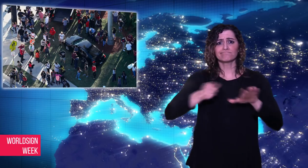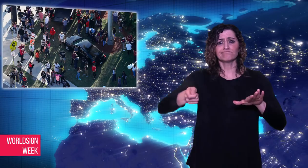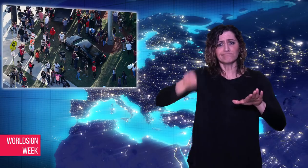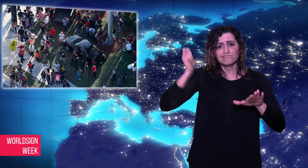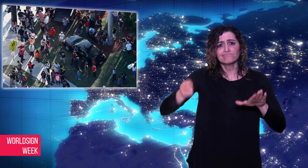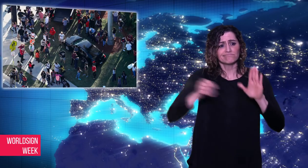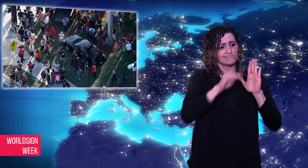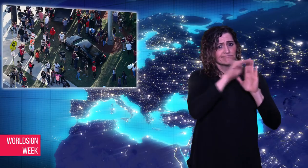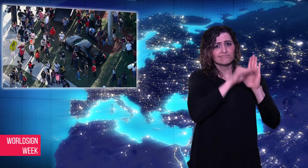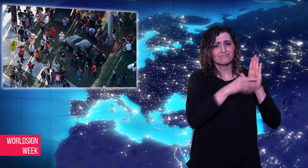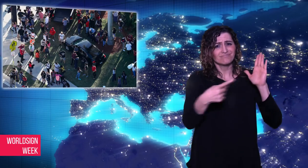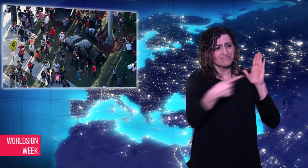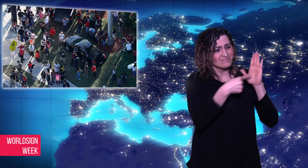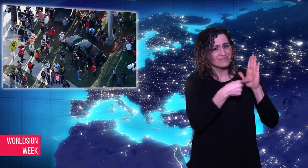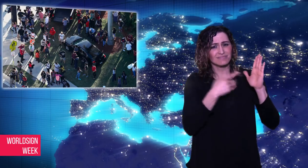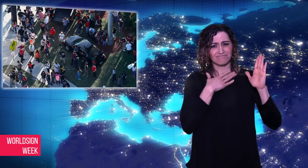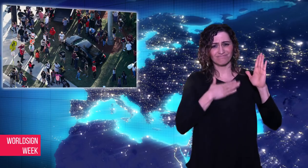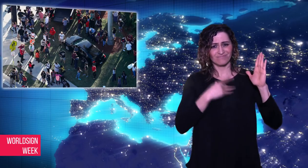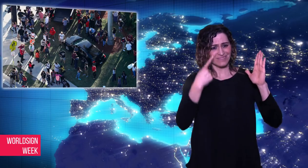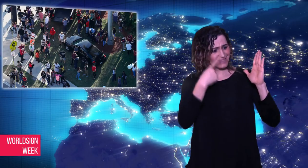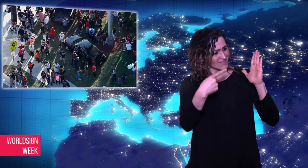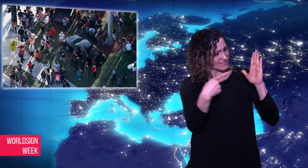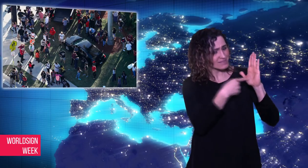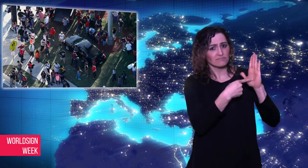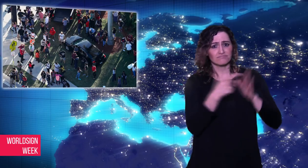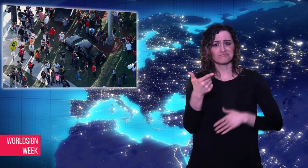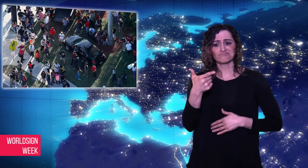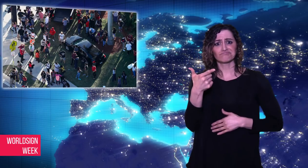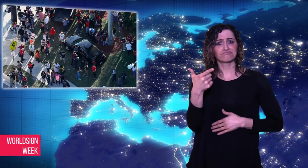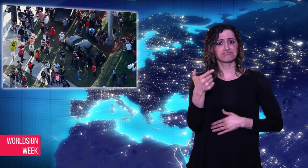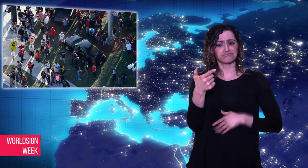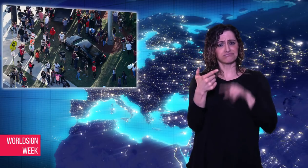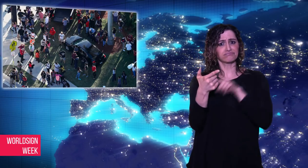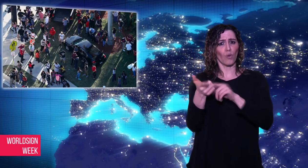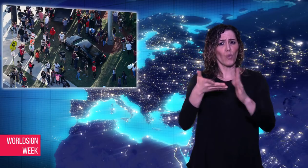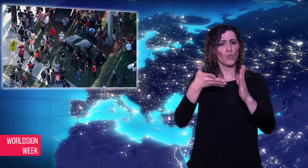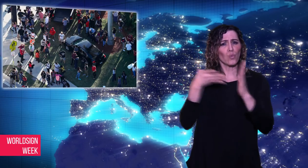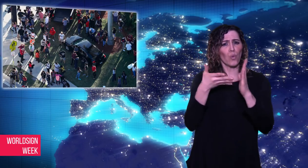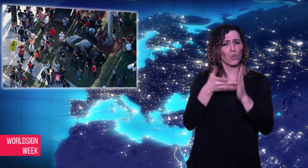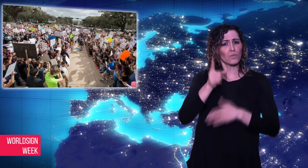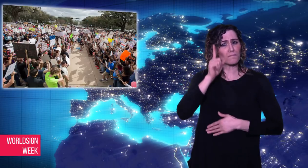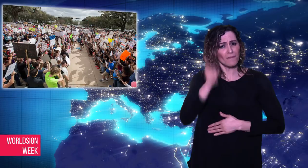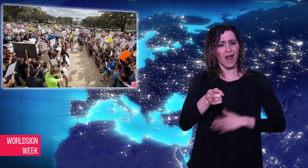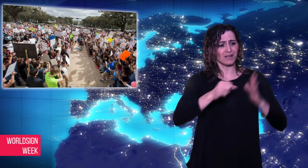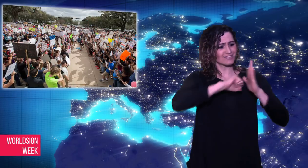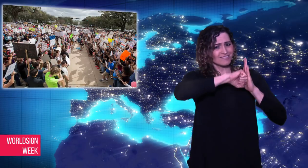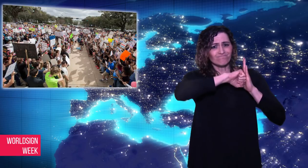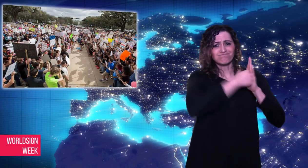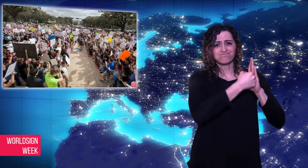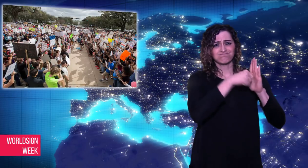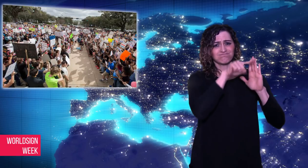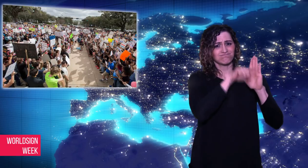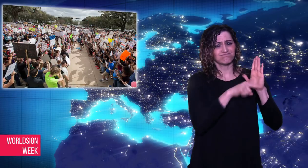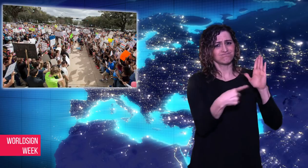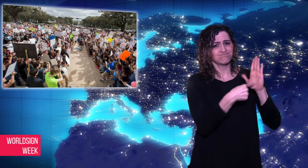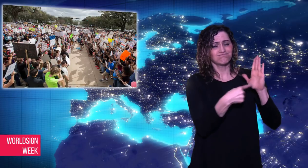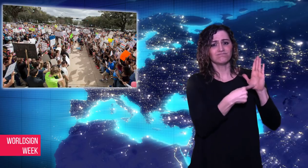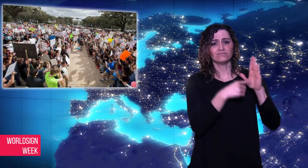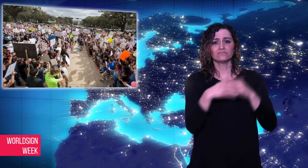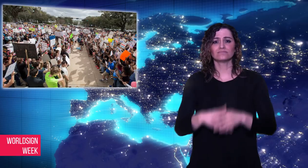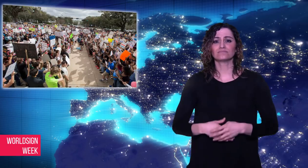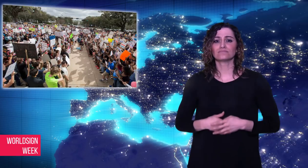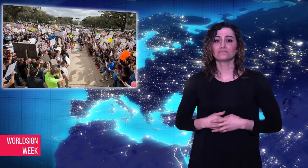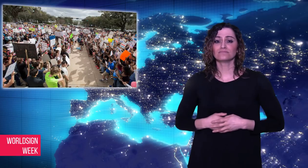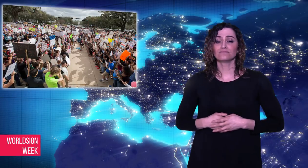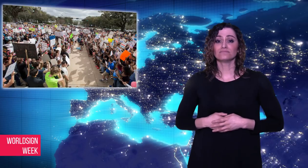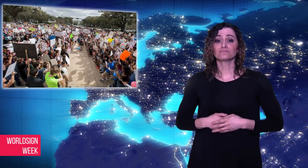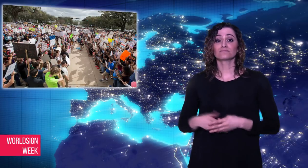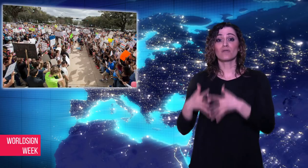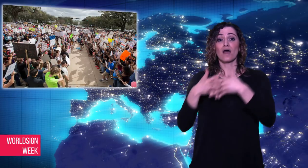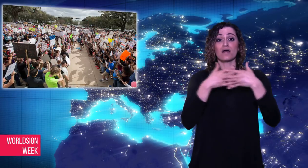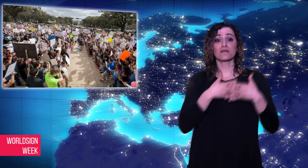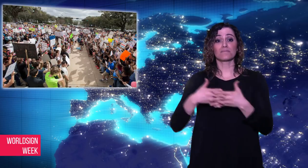president Donald Trump proposed stricter